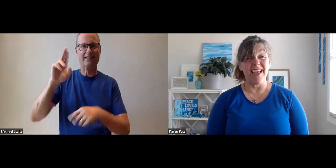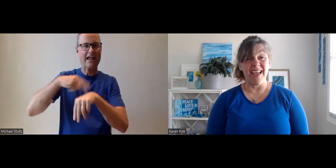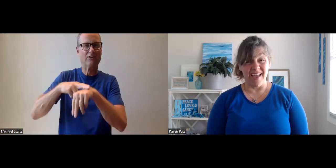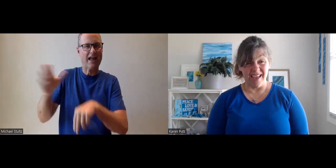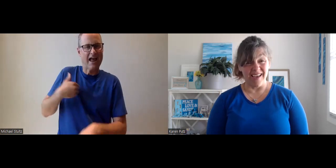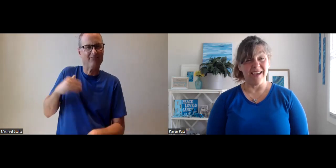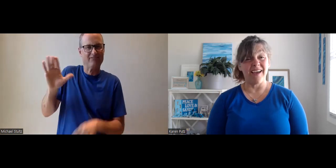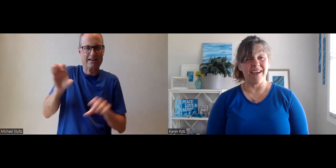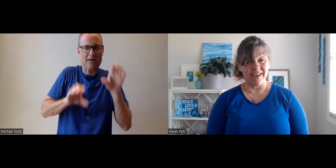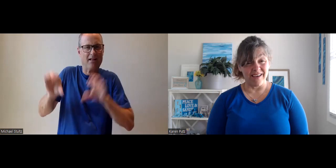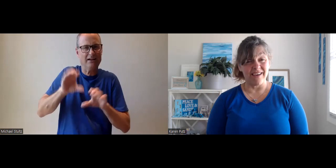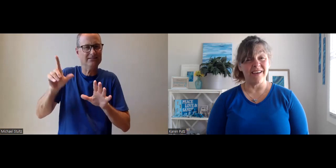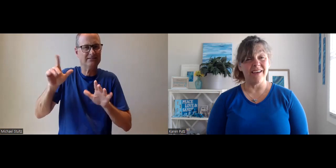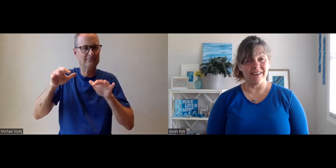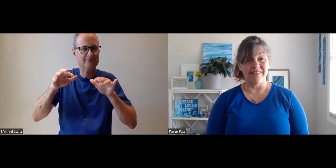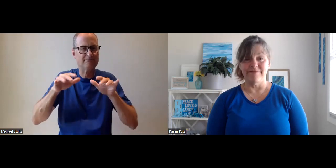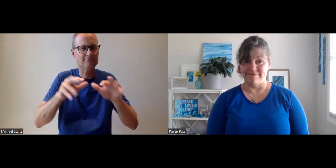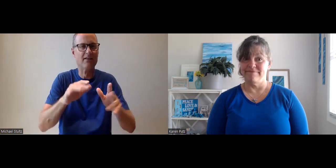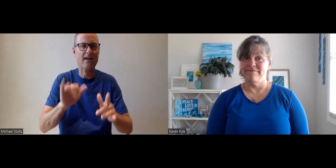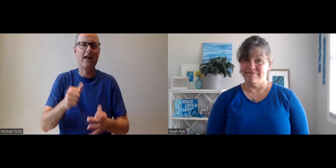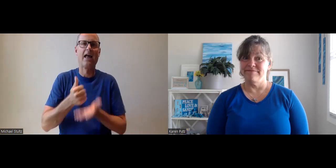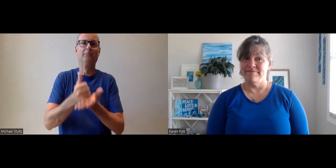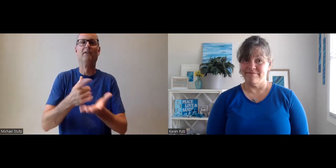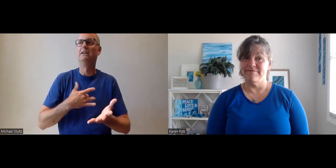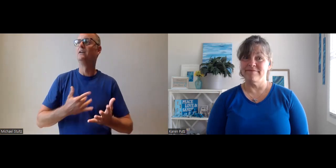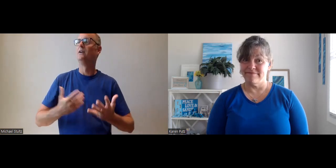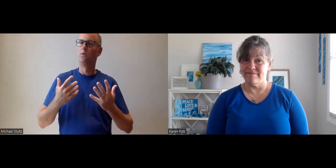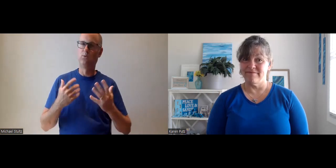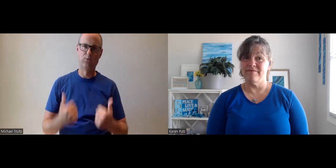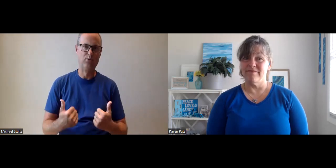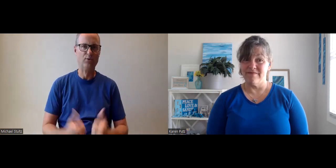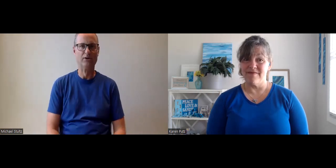um, my goal of publishing my own albums and by plans